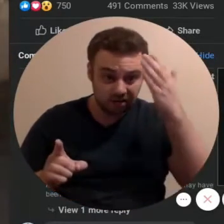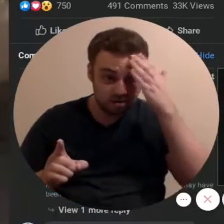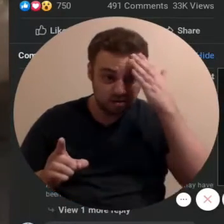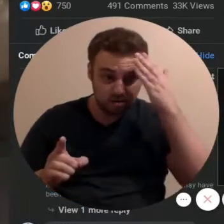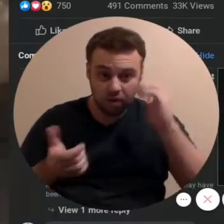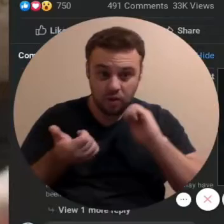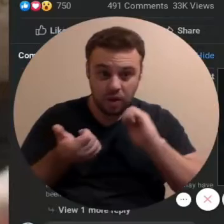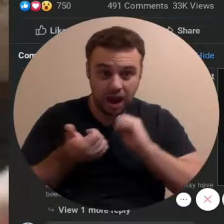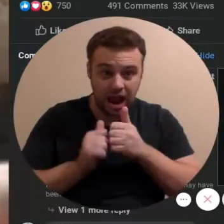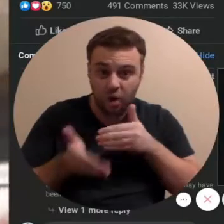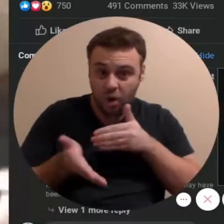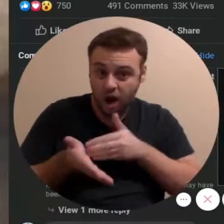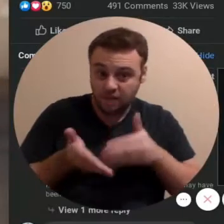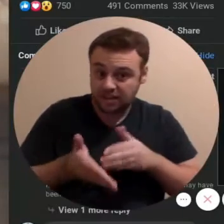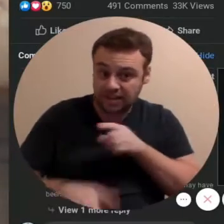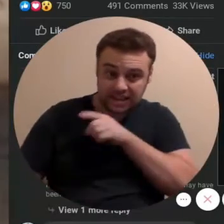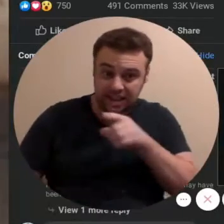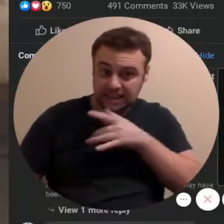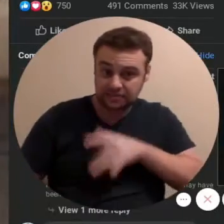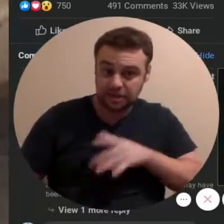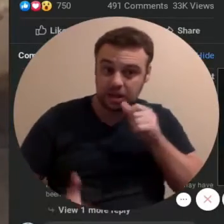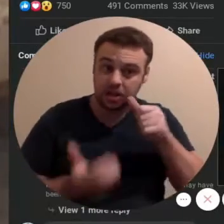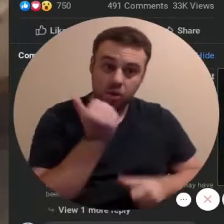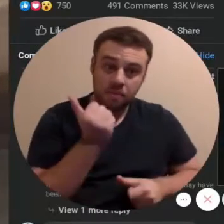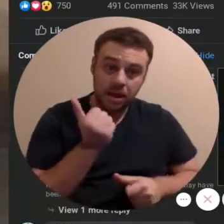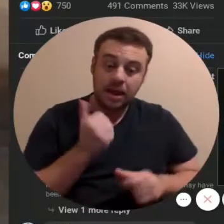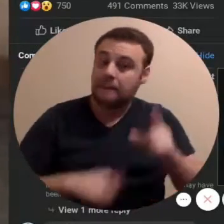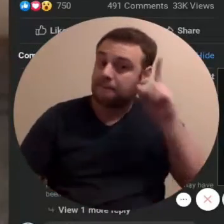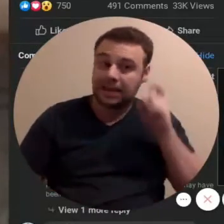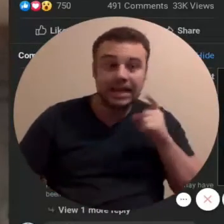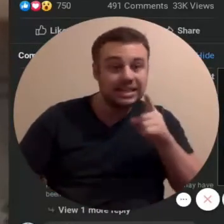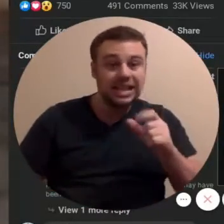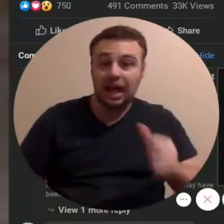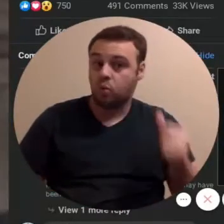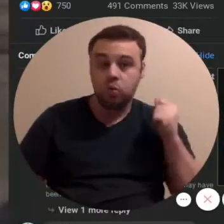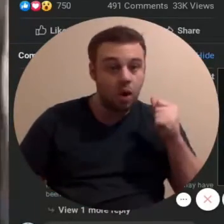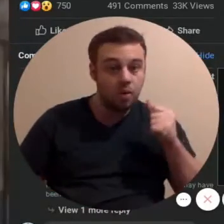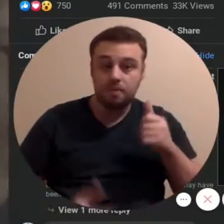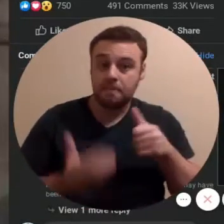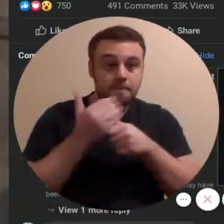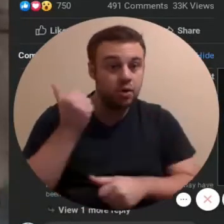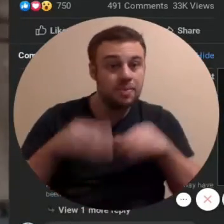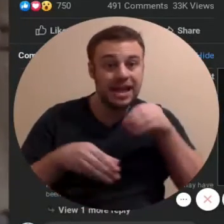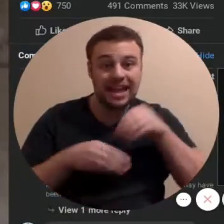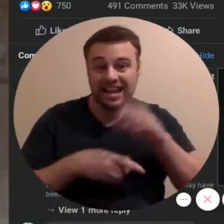Because they don't poop up the trees. Erica: How often do they poop? Do we get guesses, you guys? Julie: Yeah, guesses!